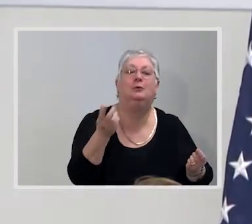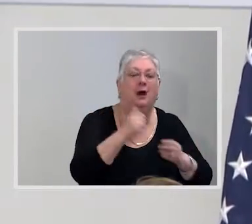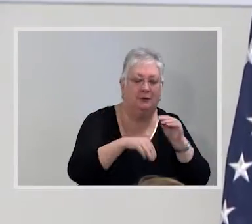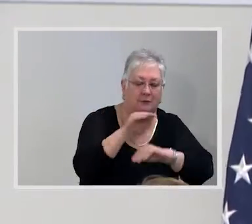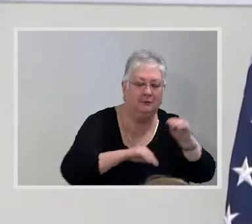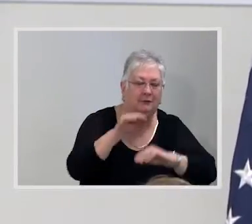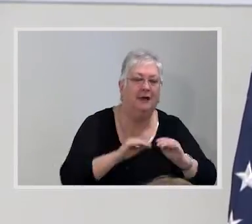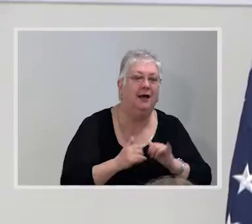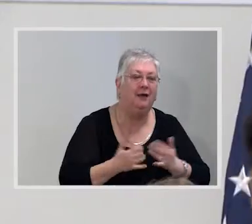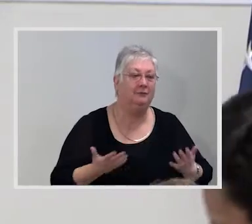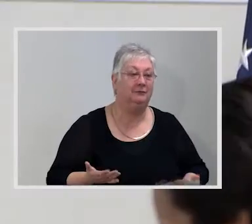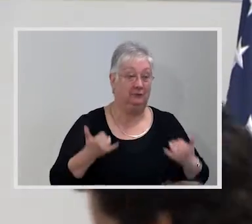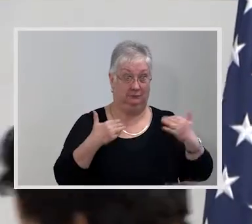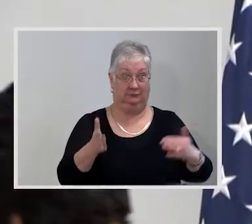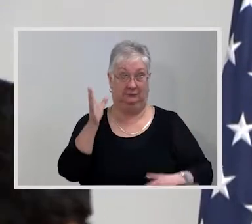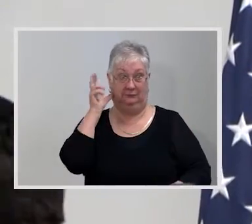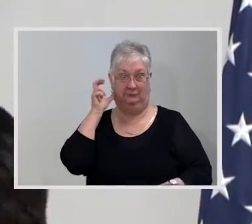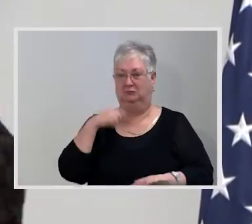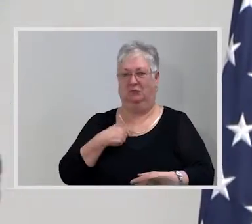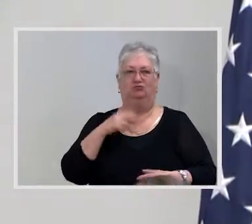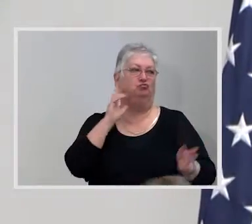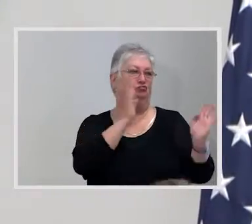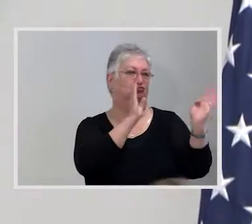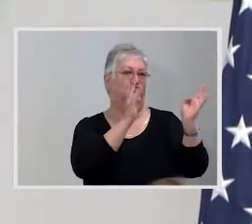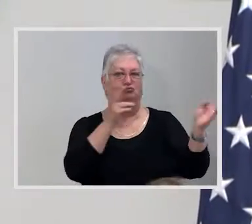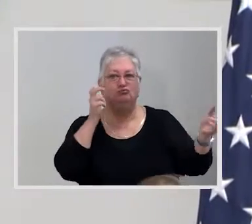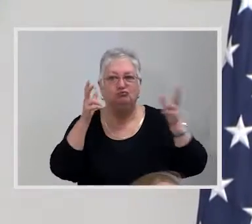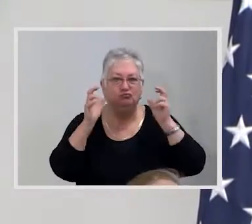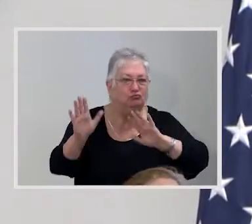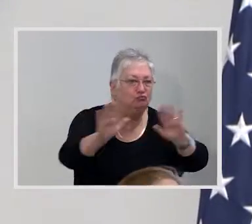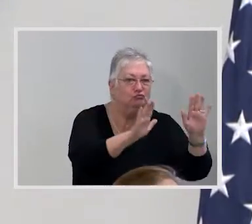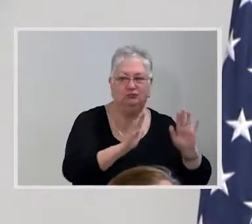THANK YOU, EVERYBODY.